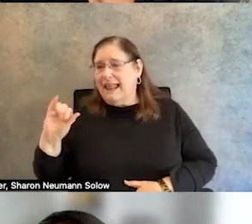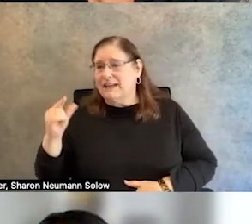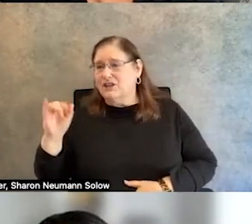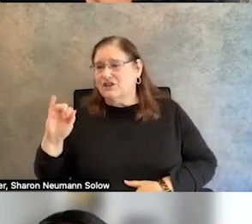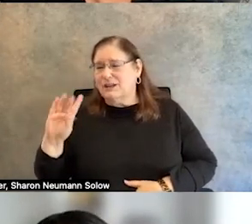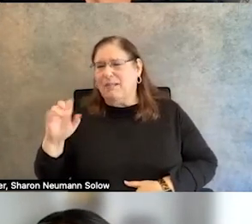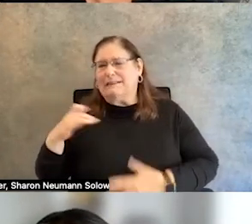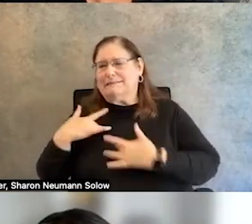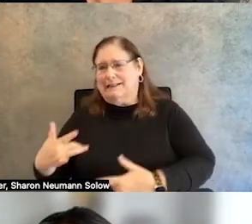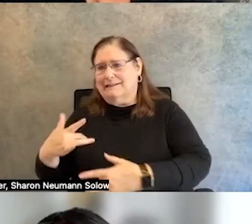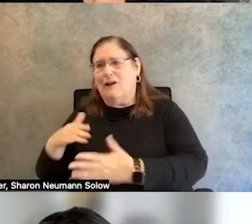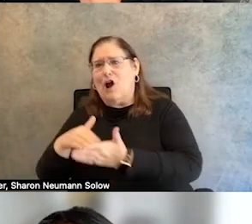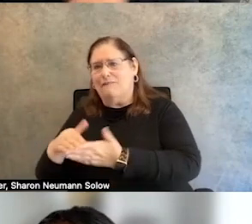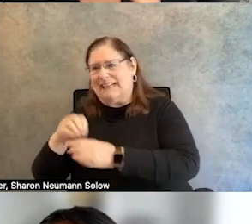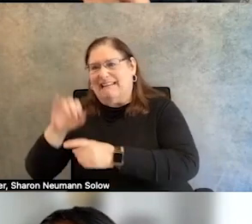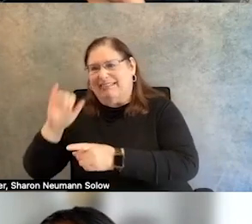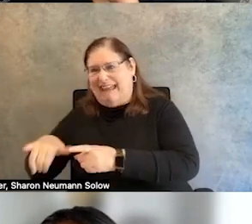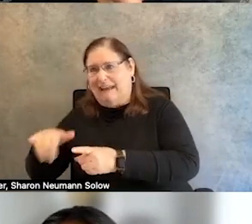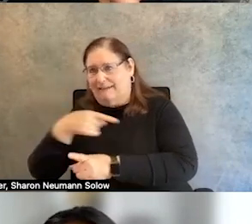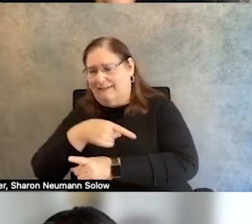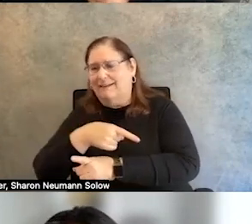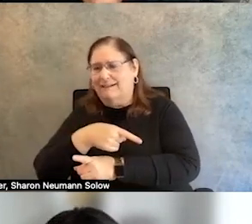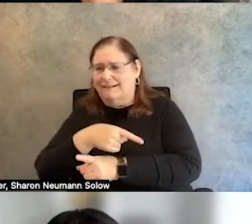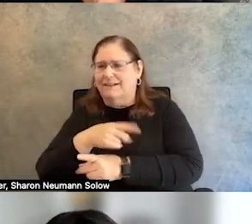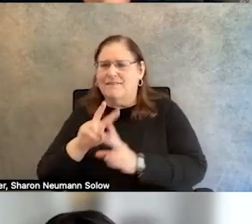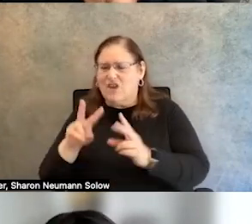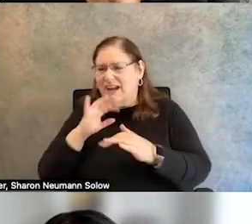very complex, so medical conditions